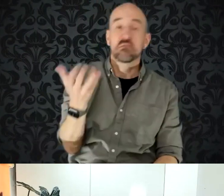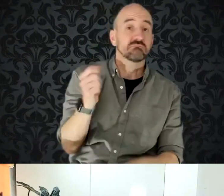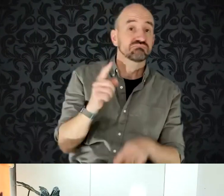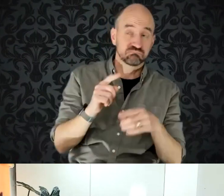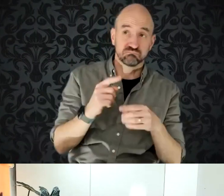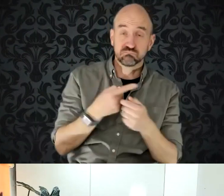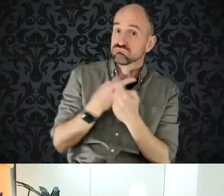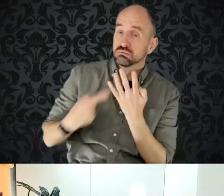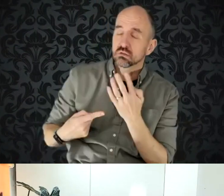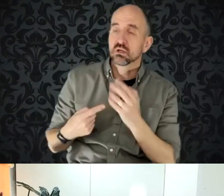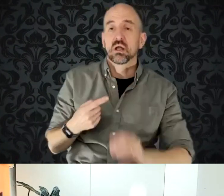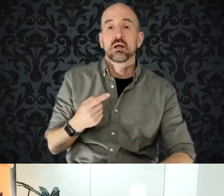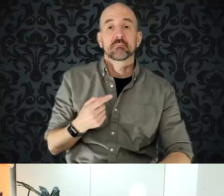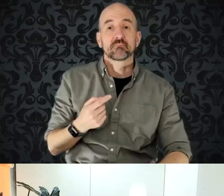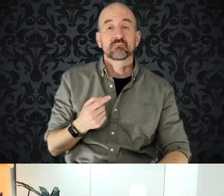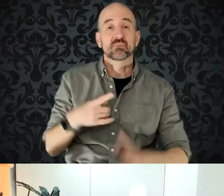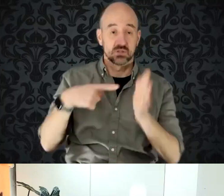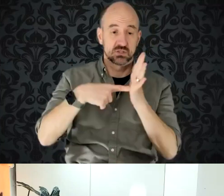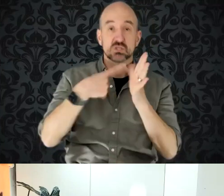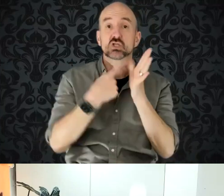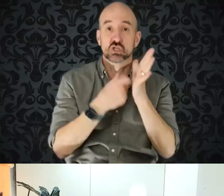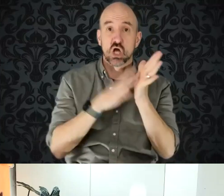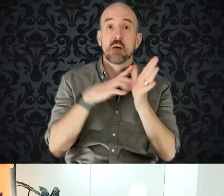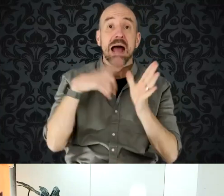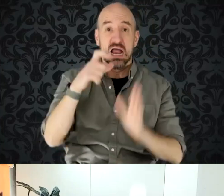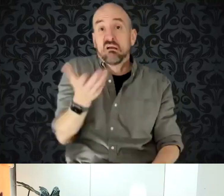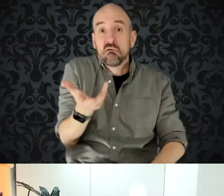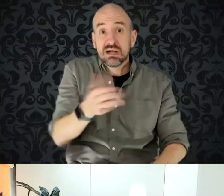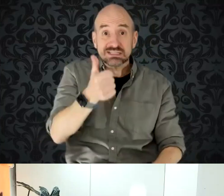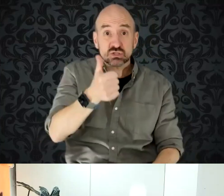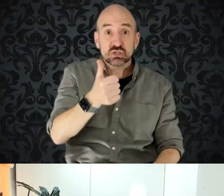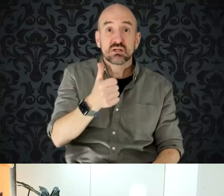other questions around the type of- the best natural material when designing for real